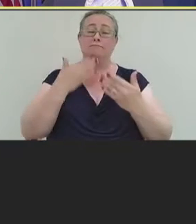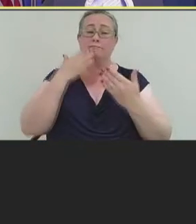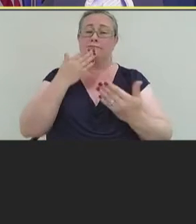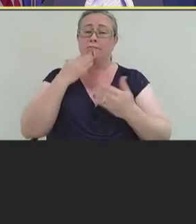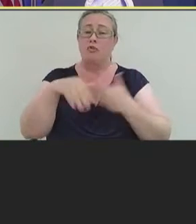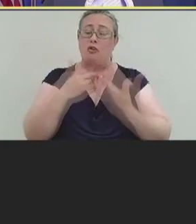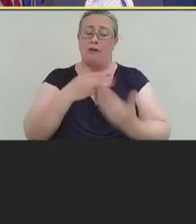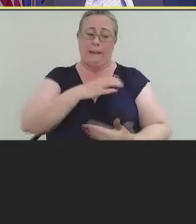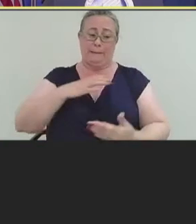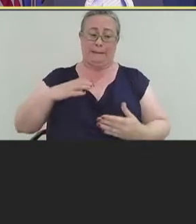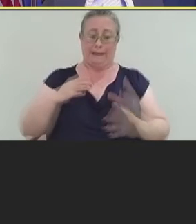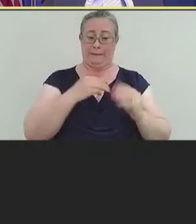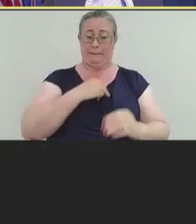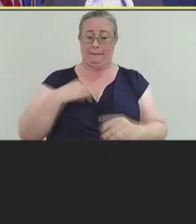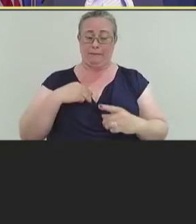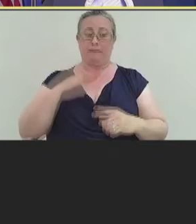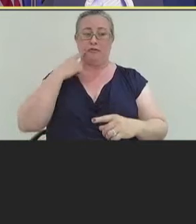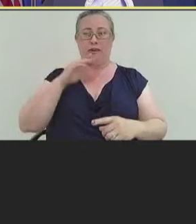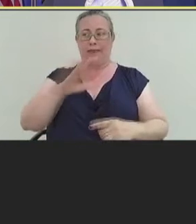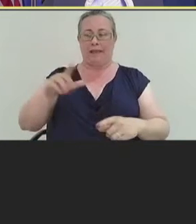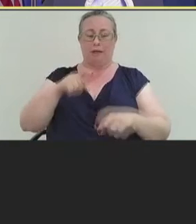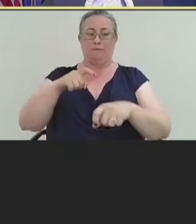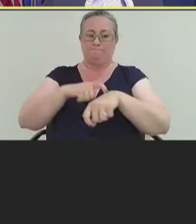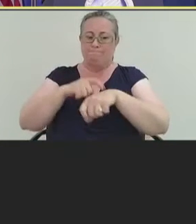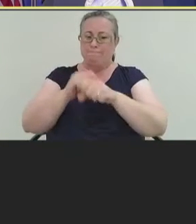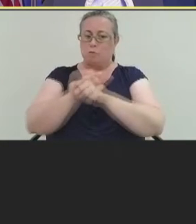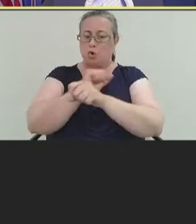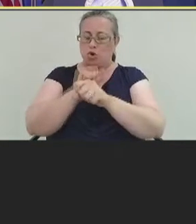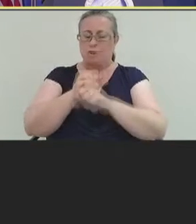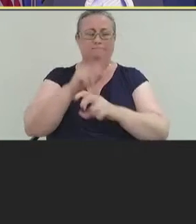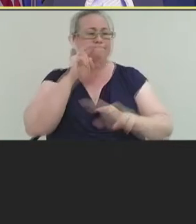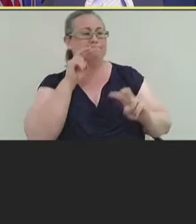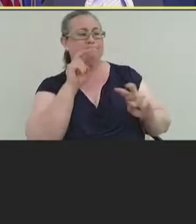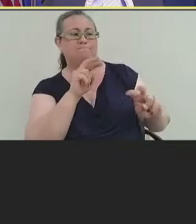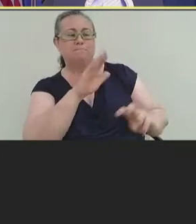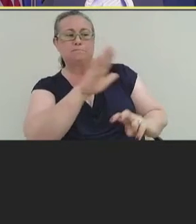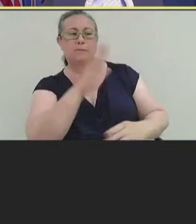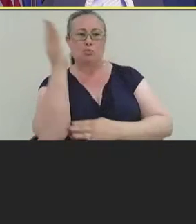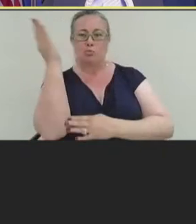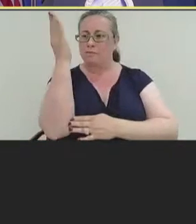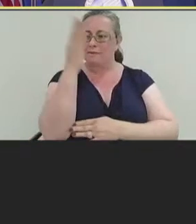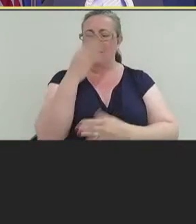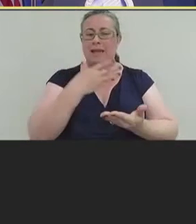work of this committee. I look forward to the presentations and discussions today and tomorrow.